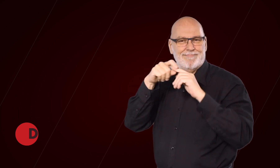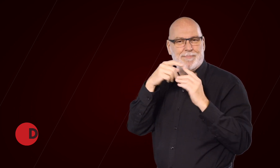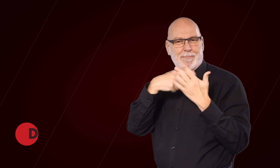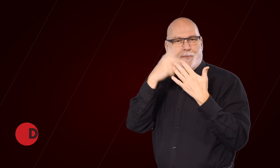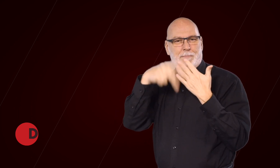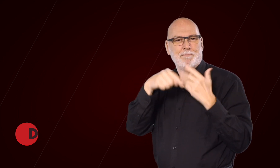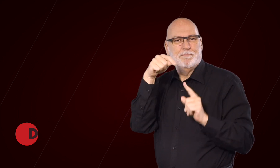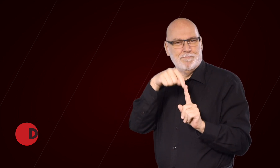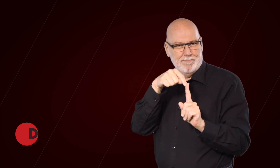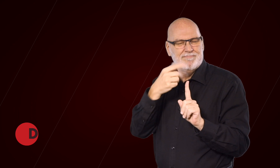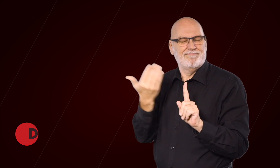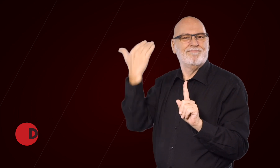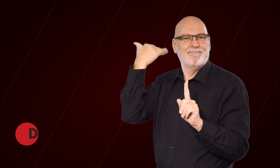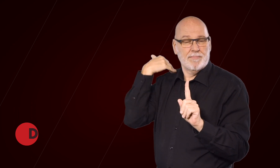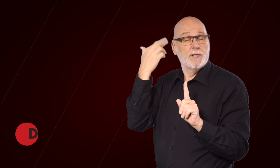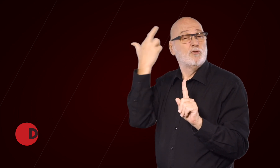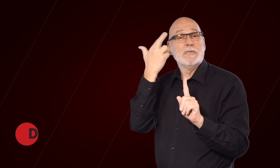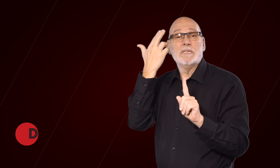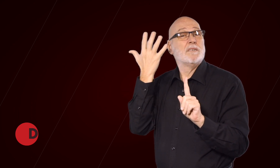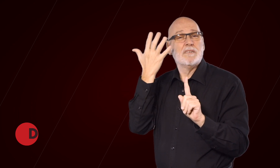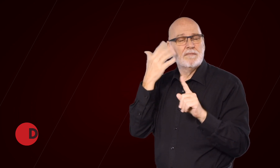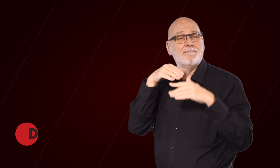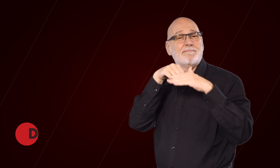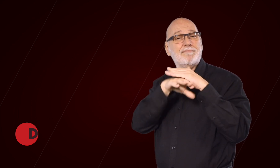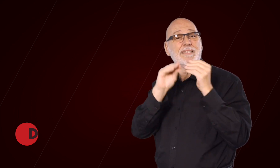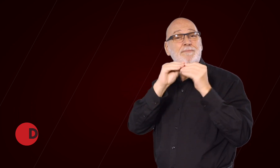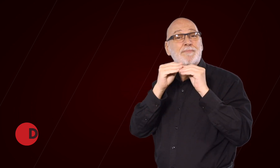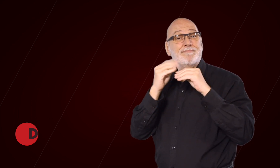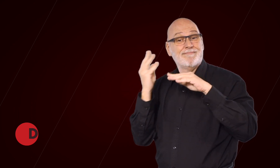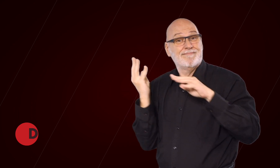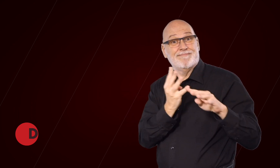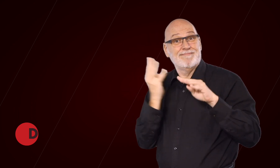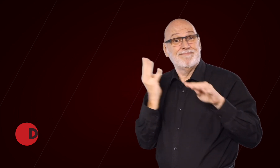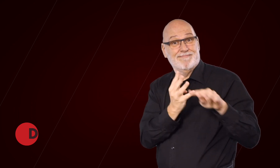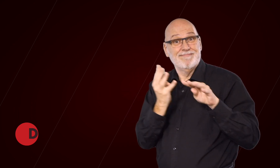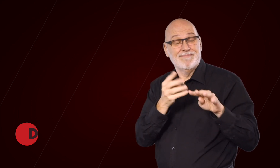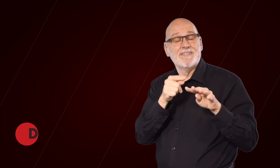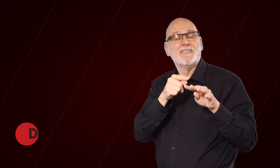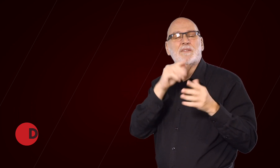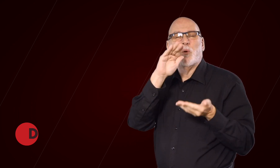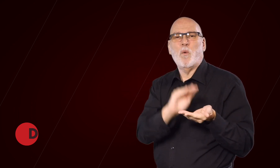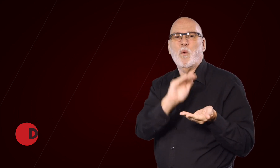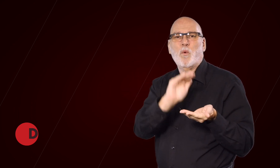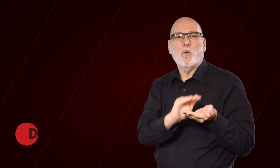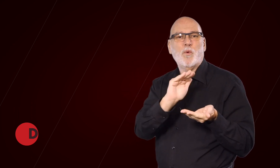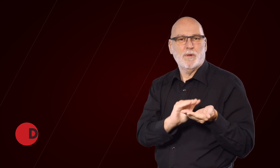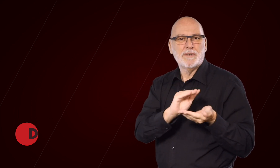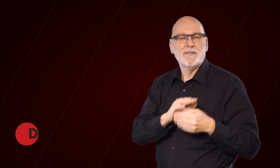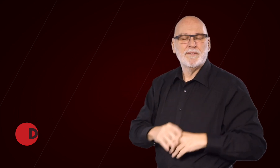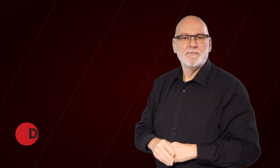their program in the past when enrolment was low.